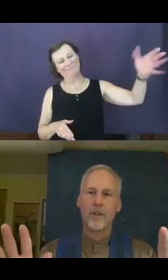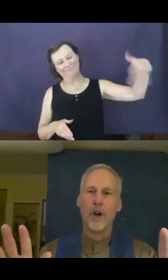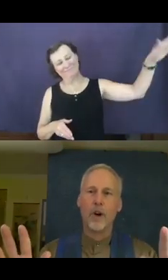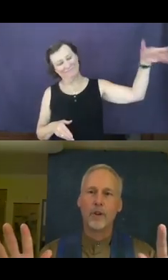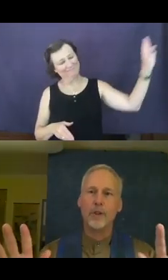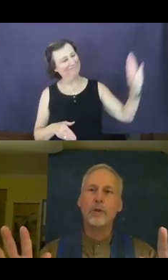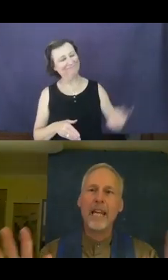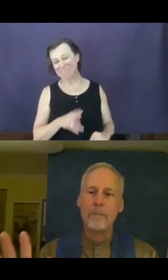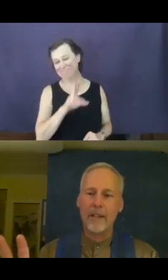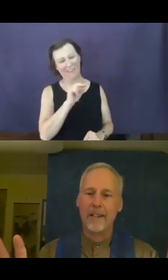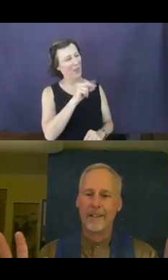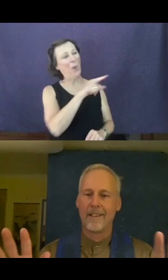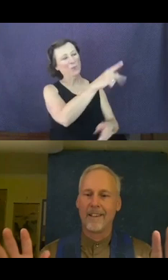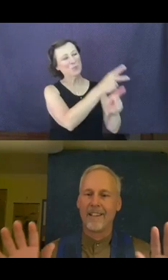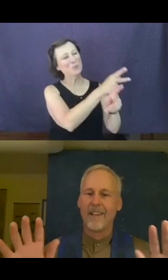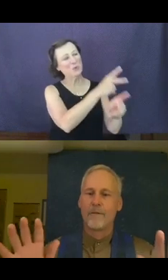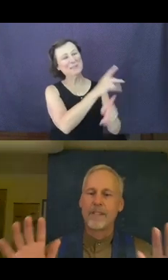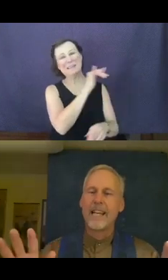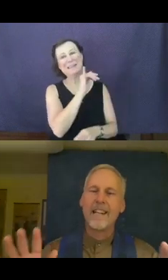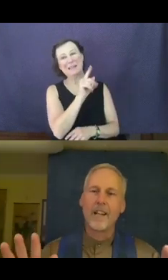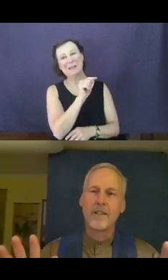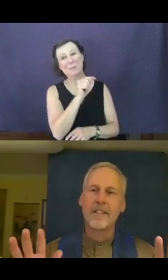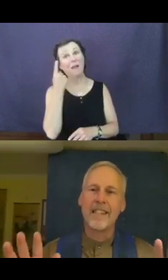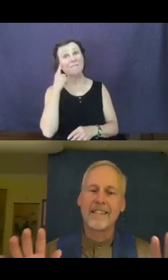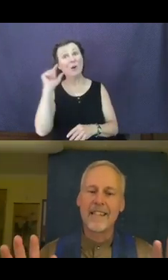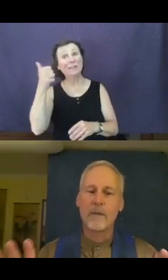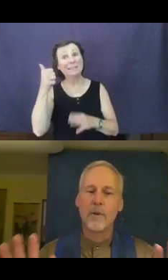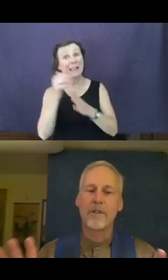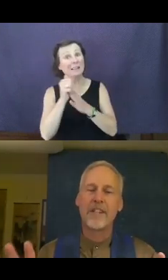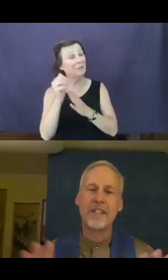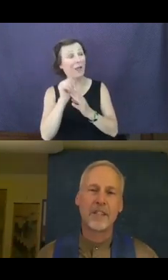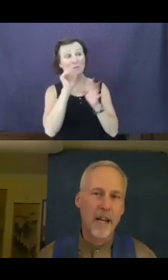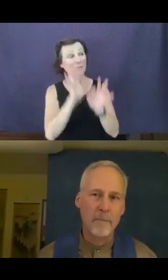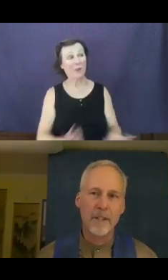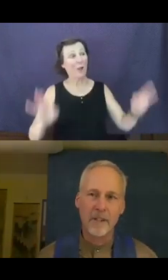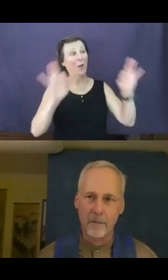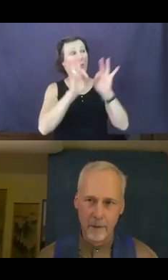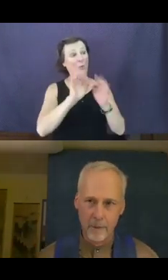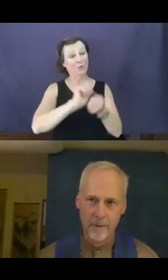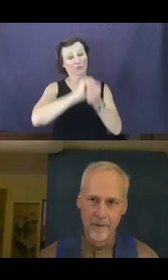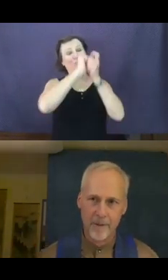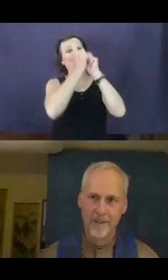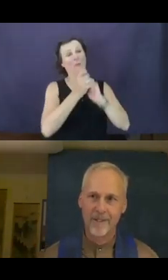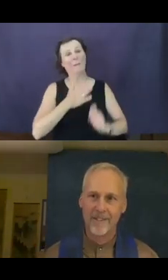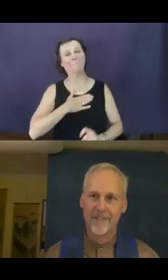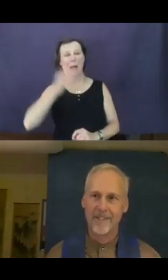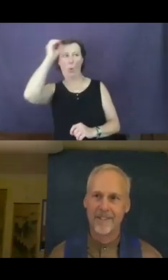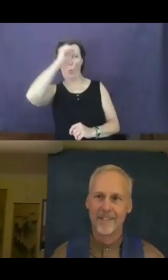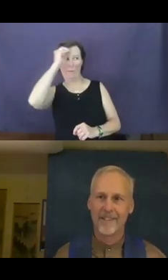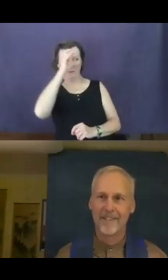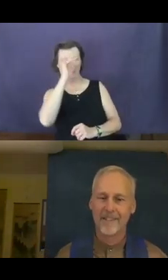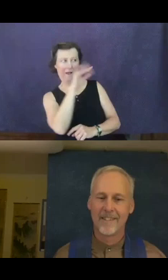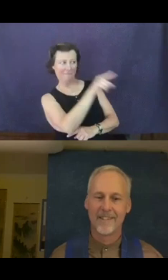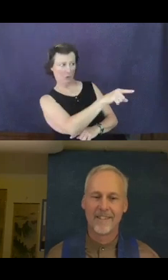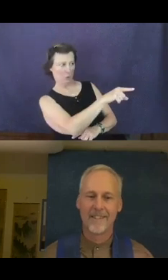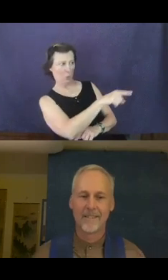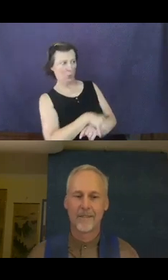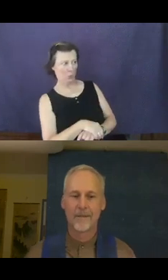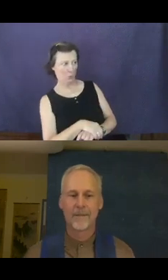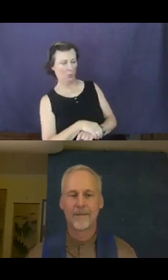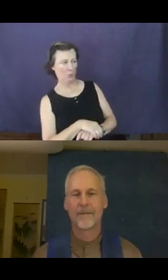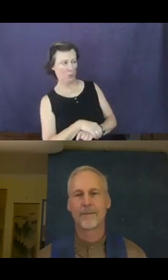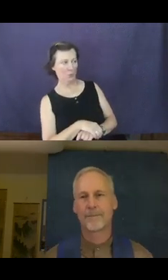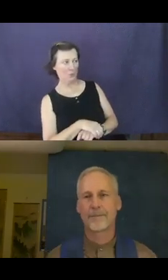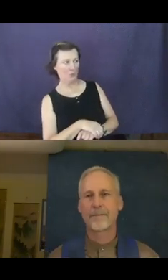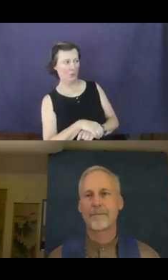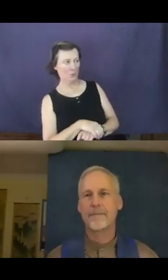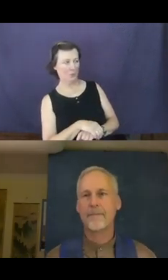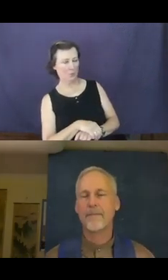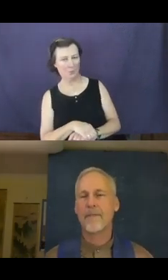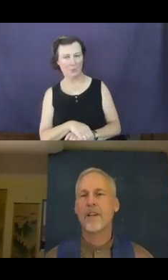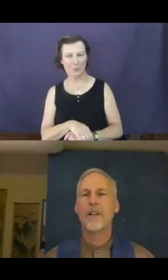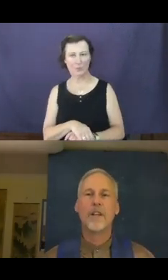"No, you keep it. For ten dollars it's not worth changing my opinion of you."